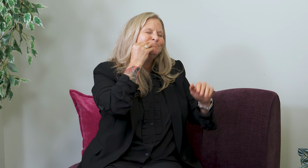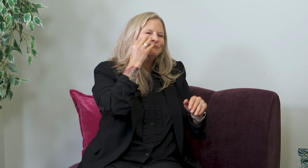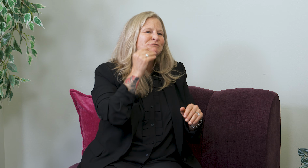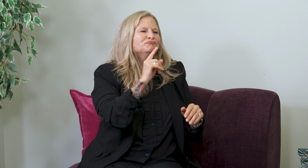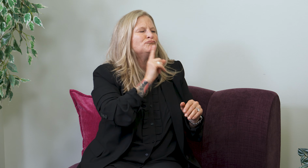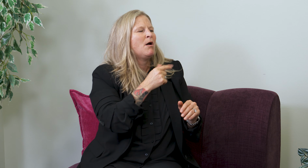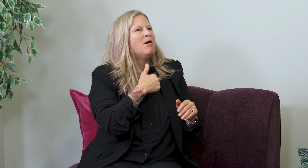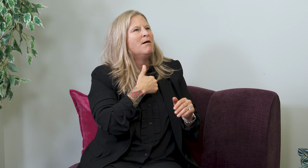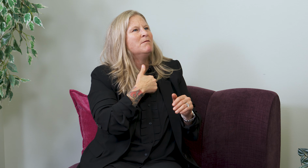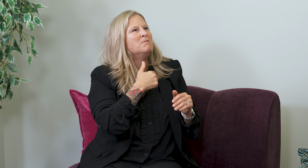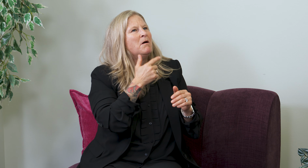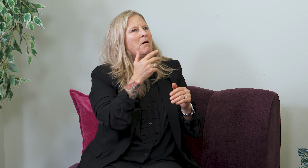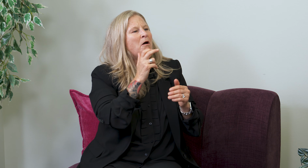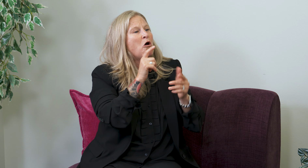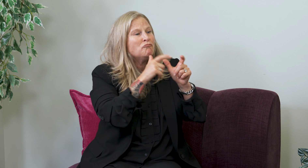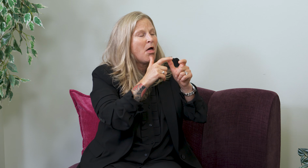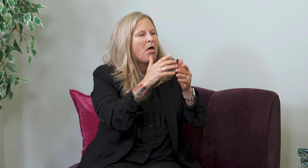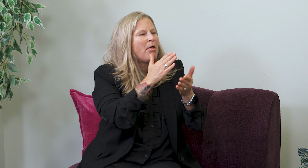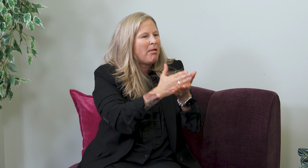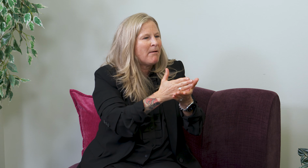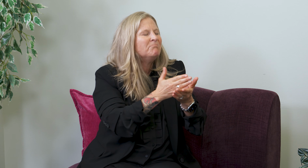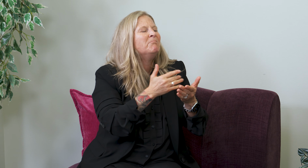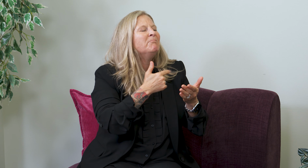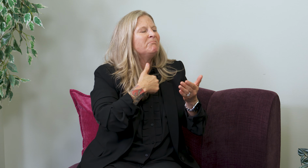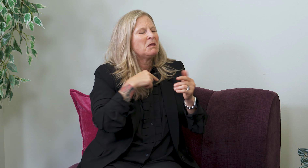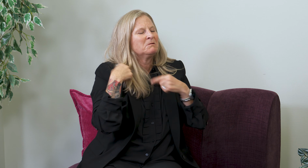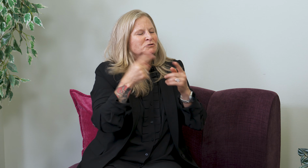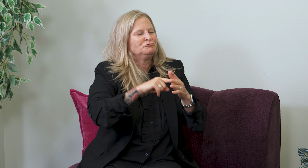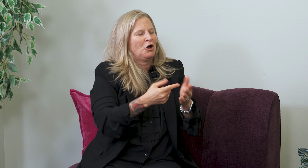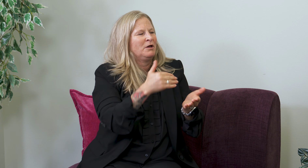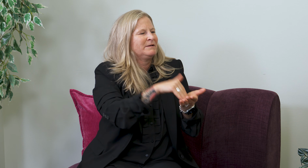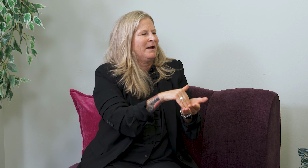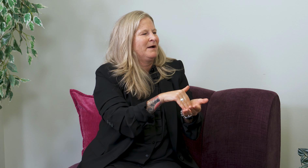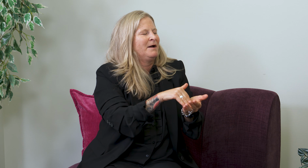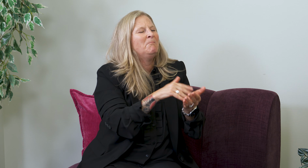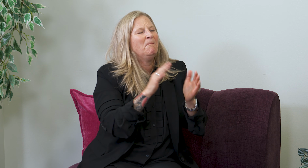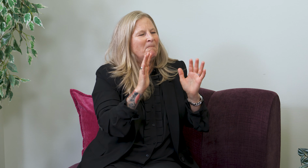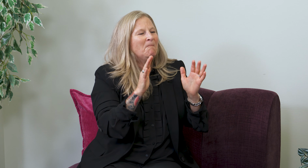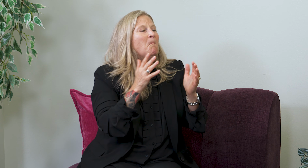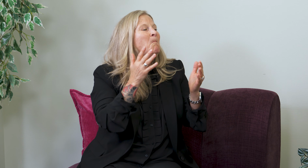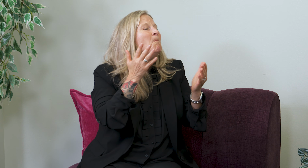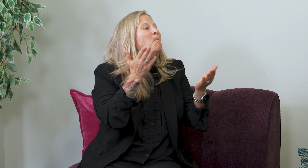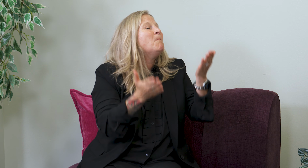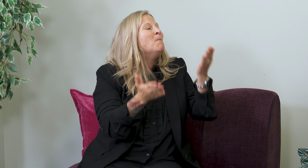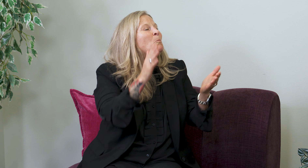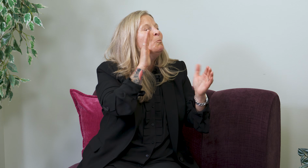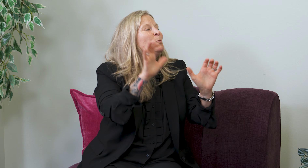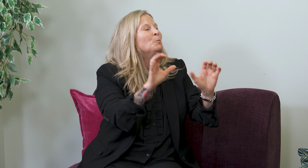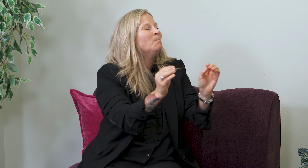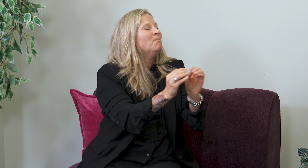That was a great experience and I stopped running for a while. But I've recently started again,